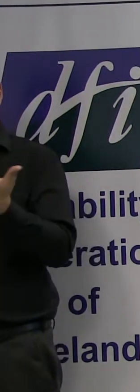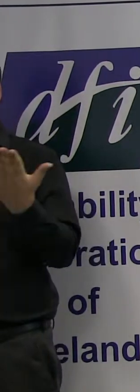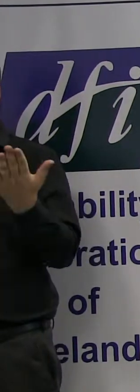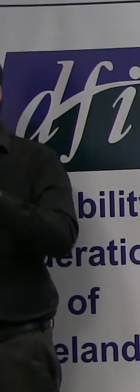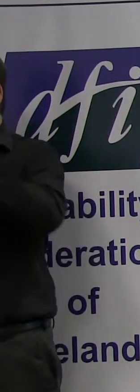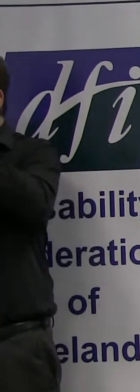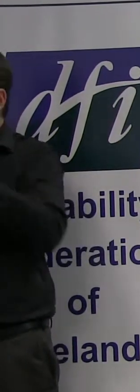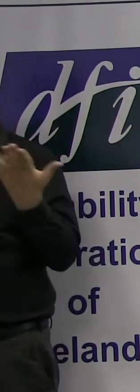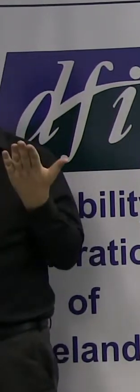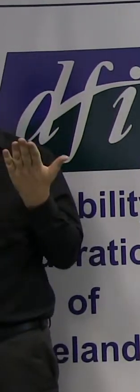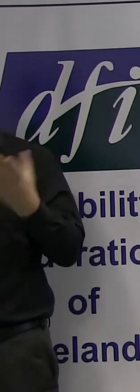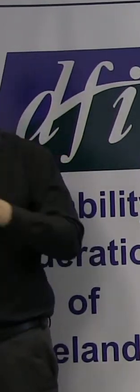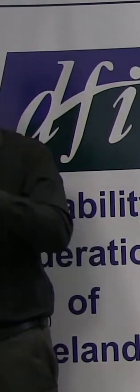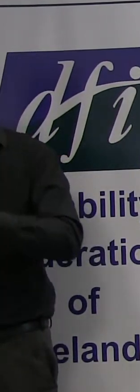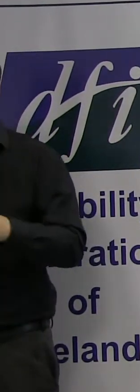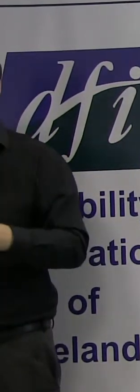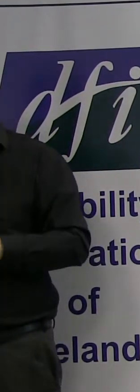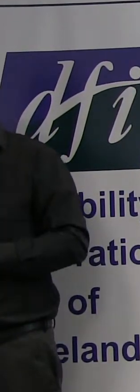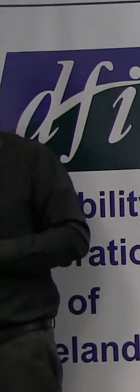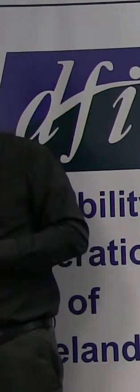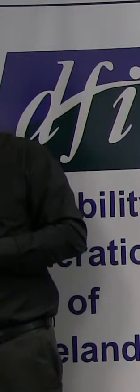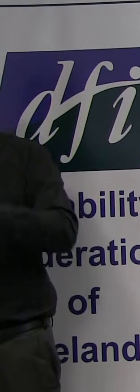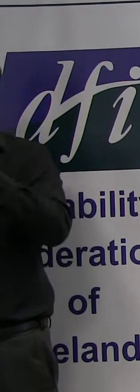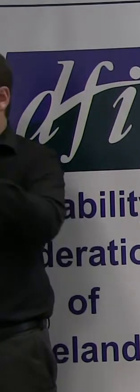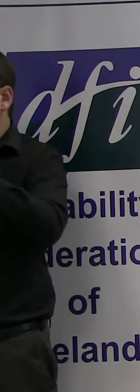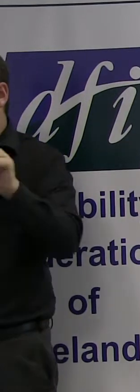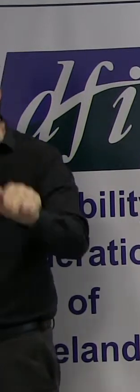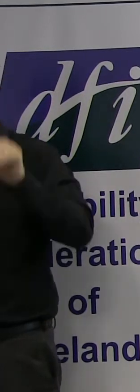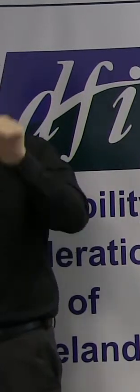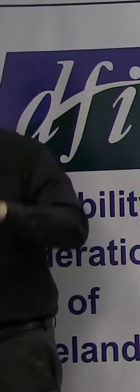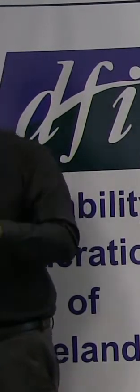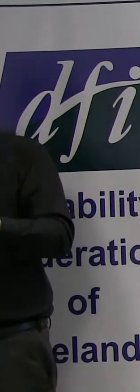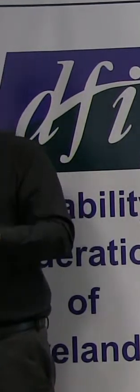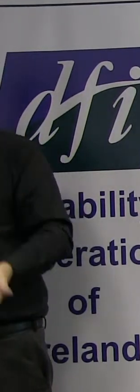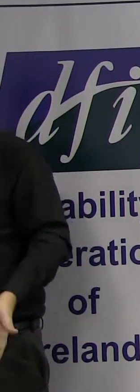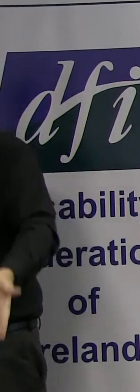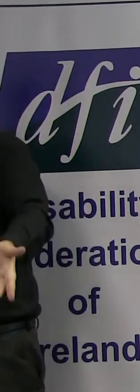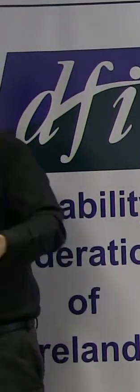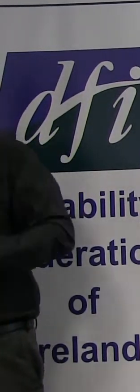important as a people of Indian society and so I mean what we found with the